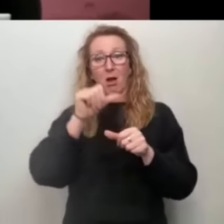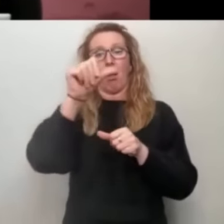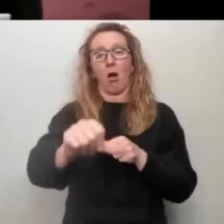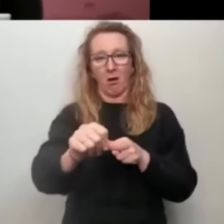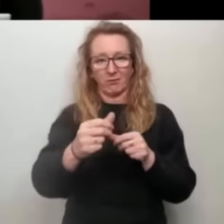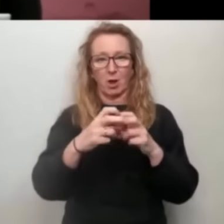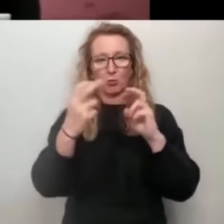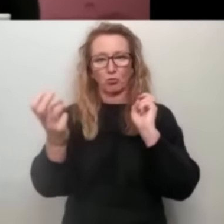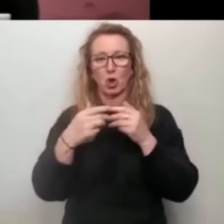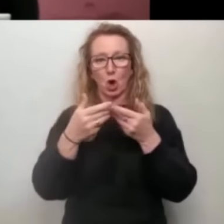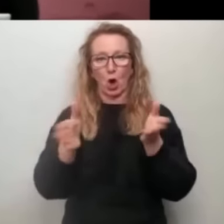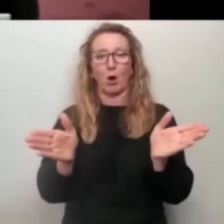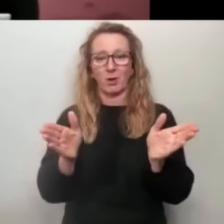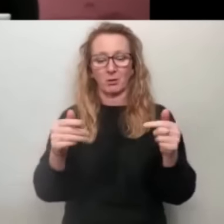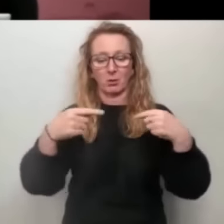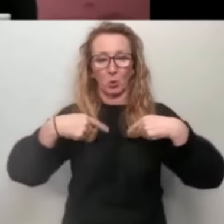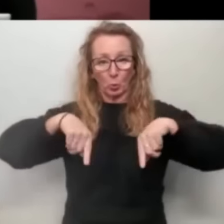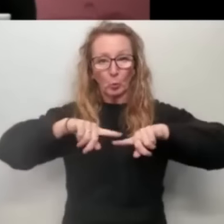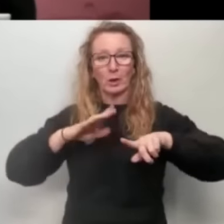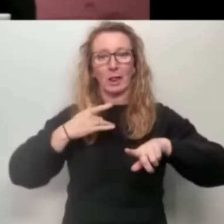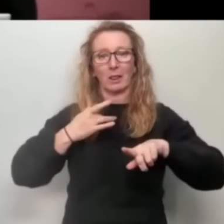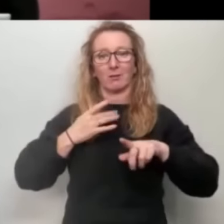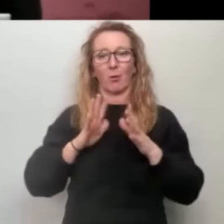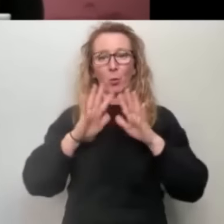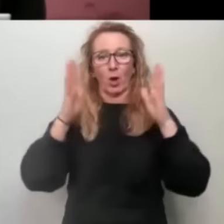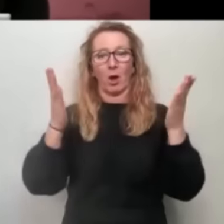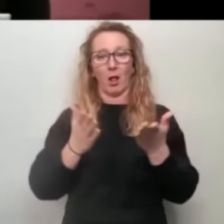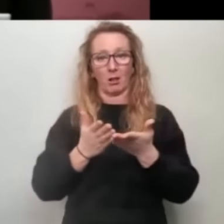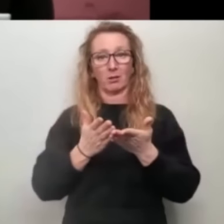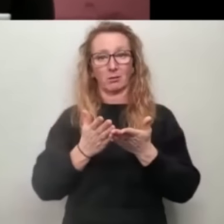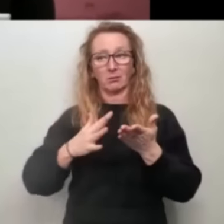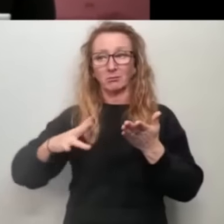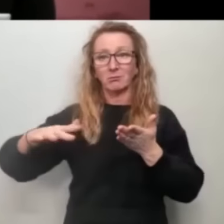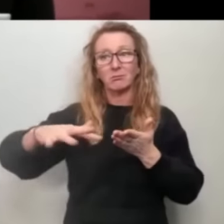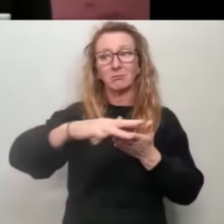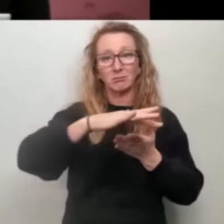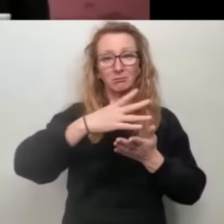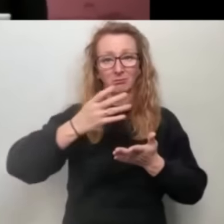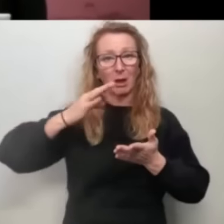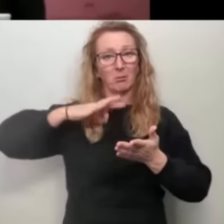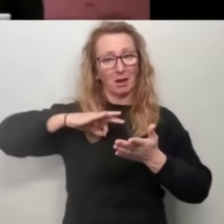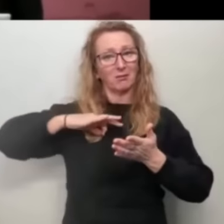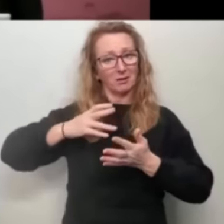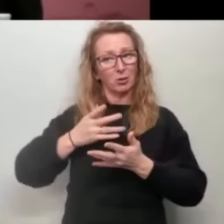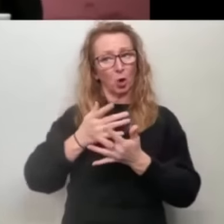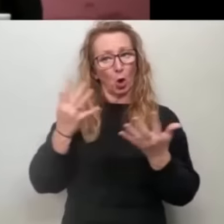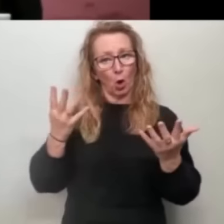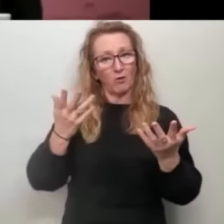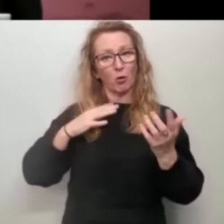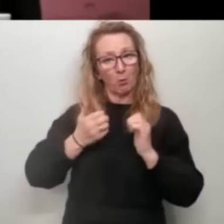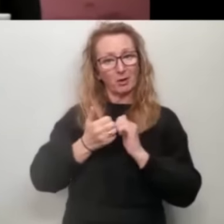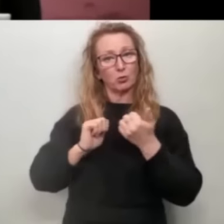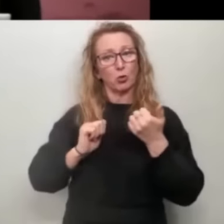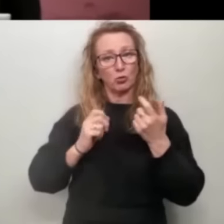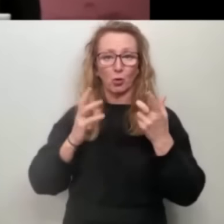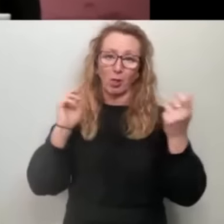We live in a world that on the surface at least, has benefited greatly from the industrial revolution,